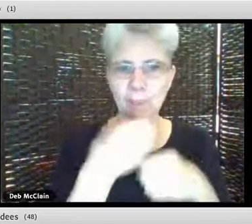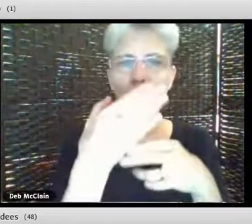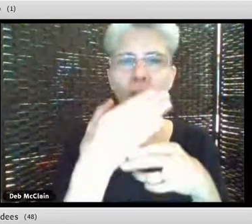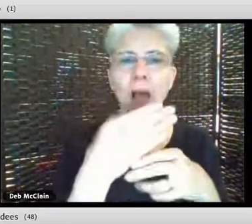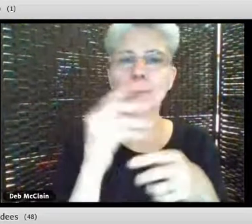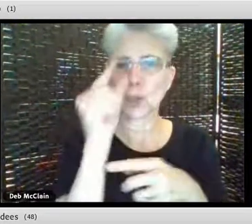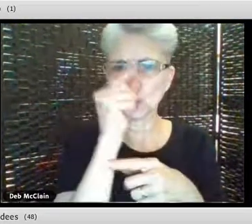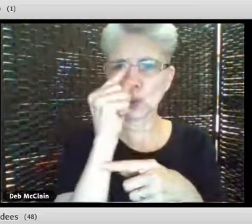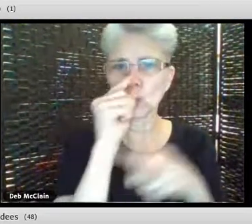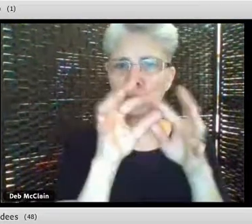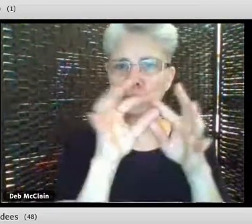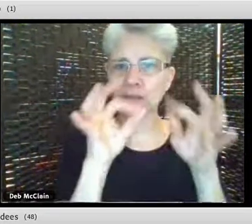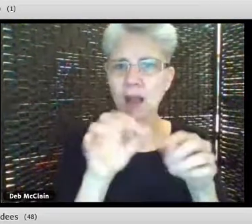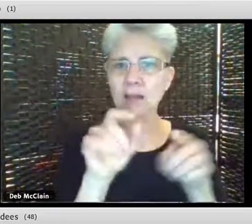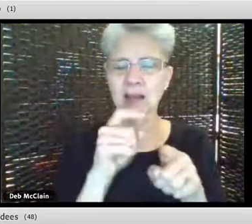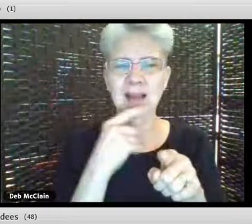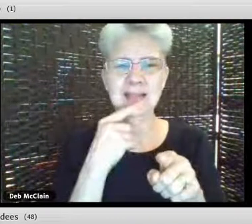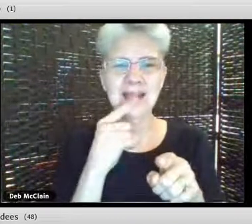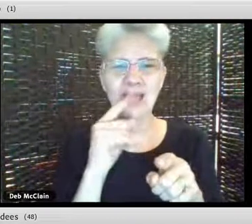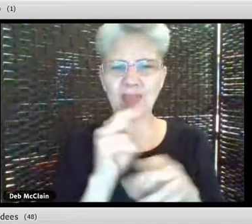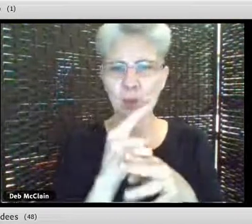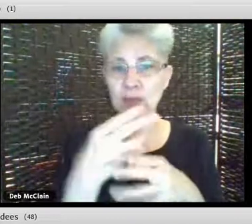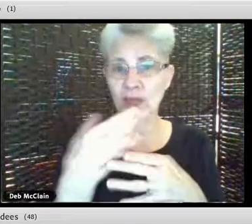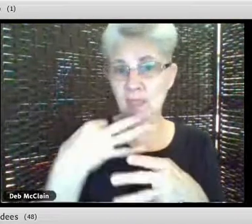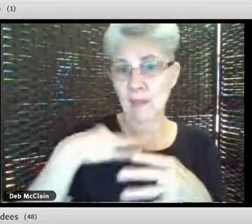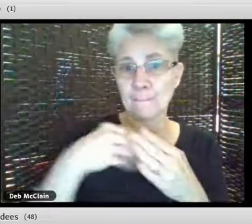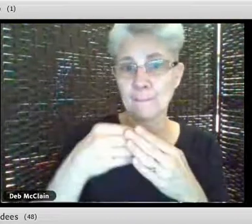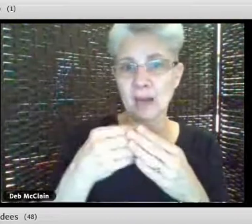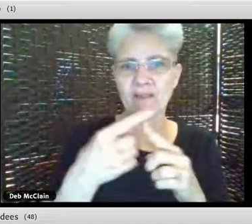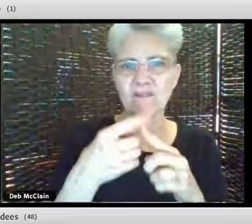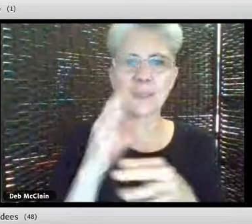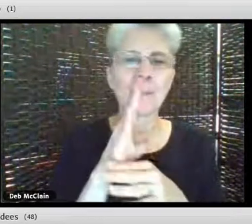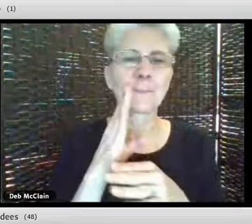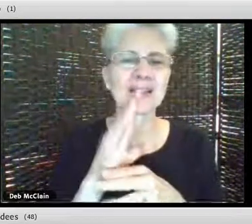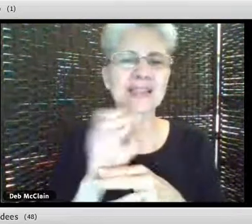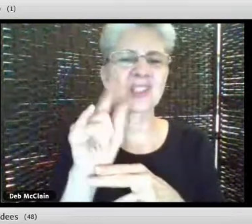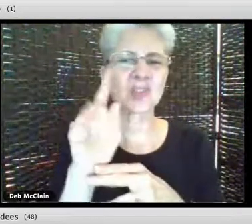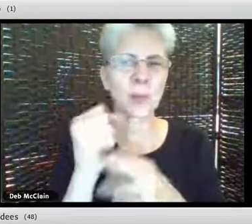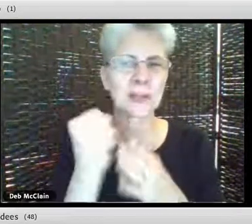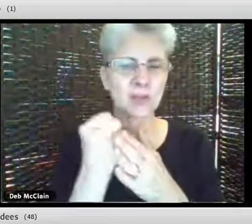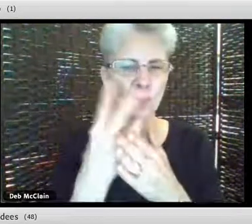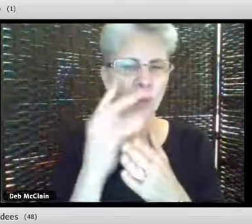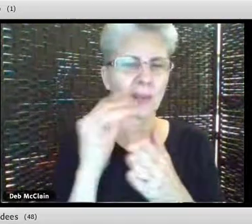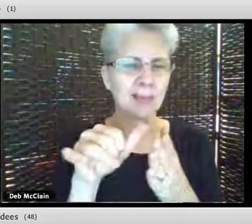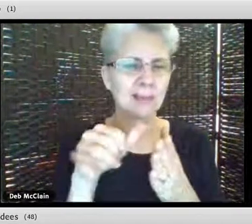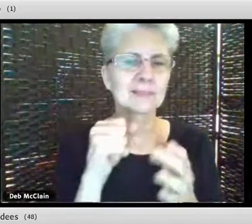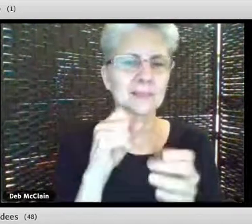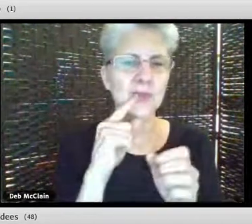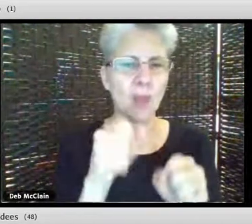that Google has. Okay. So you can Google Docs from here. Like I said, I think where they make their money is